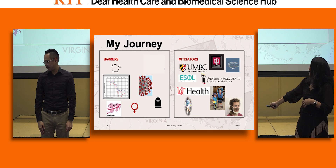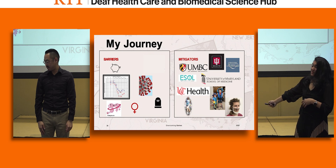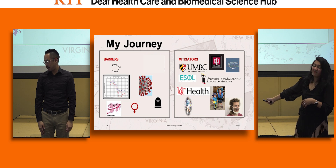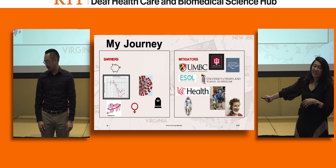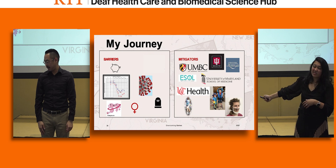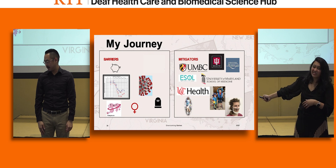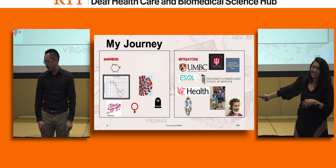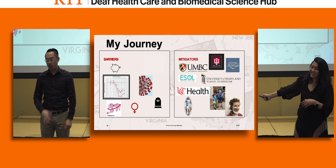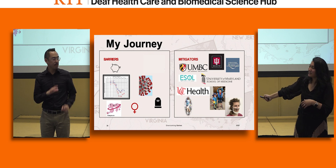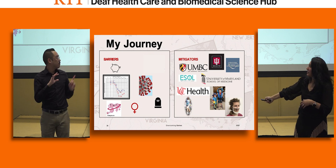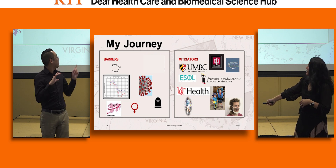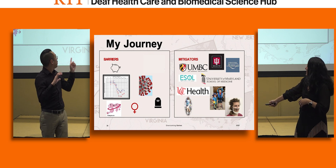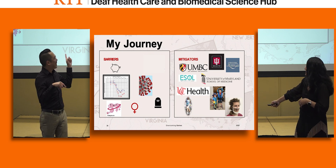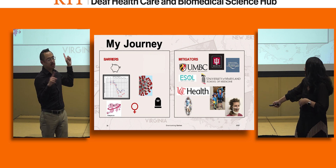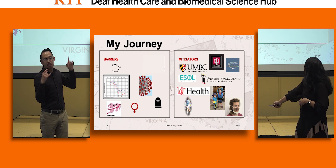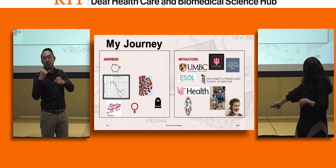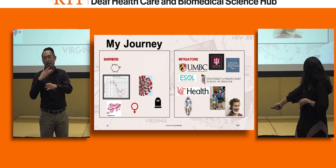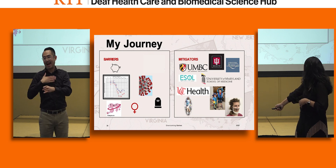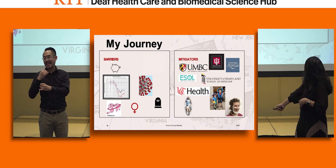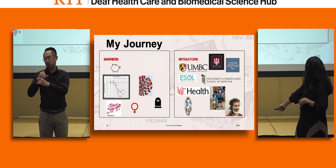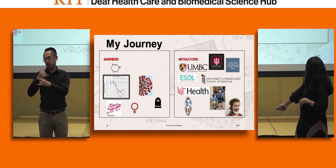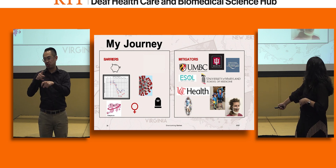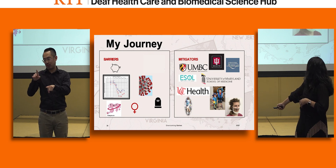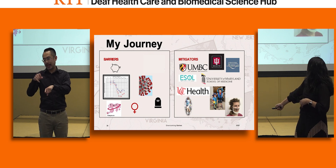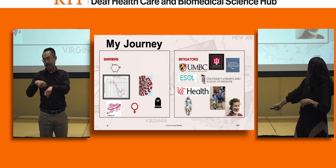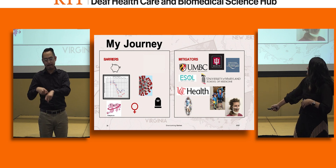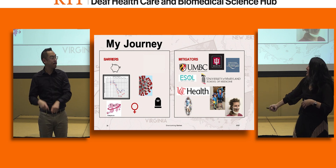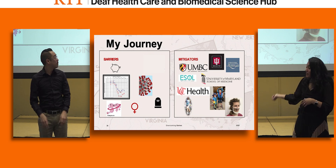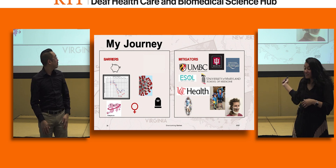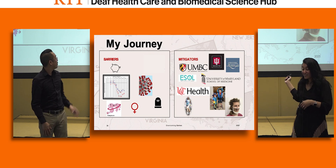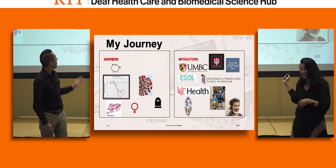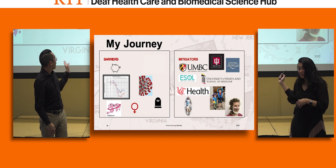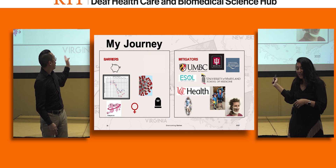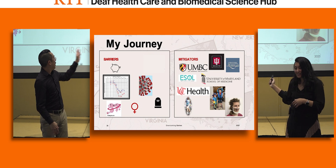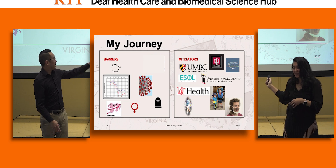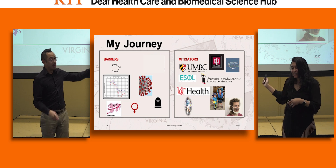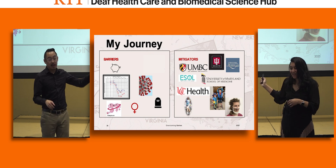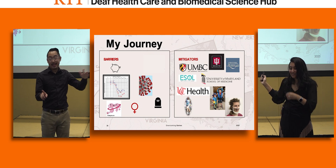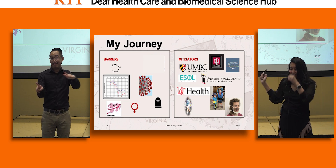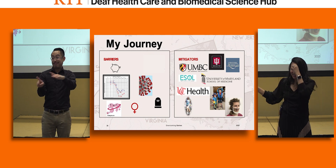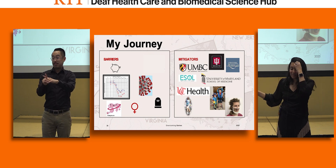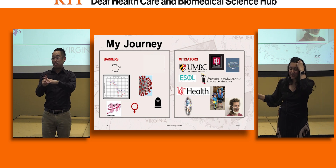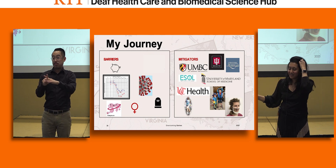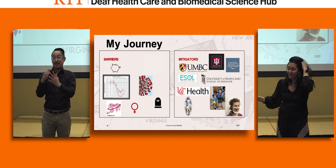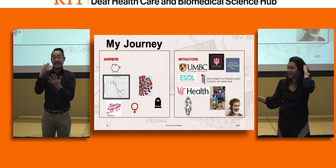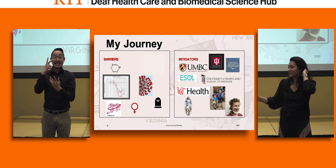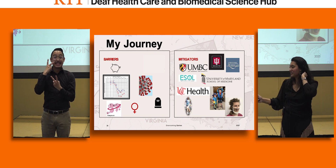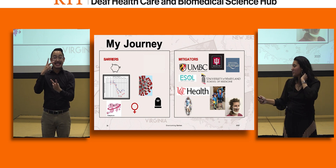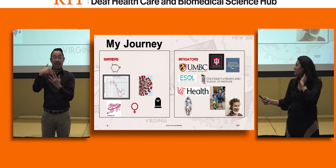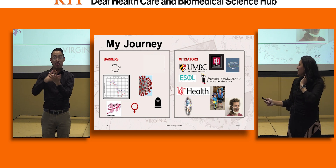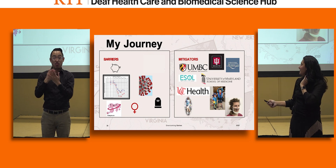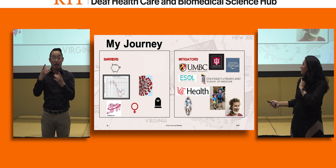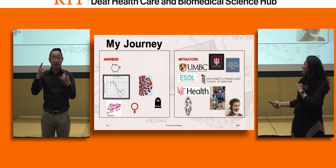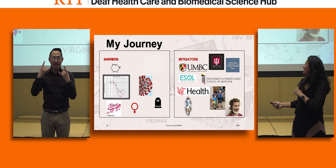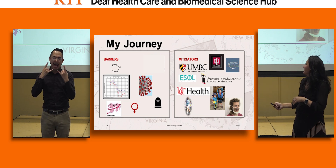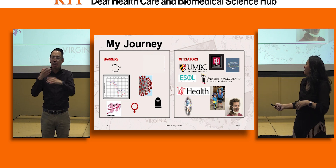So, that was the system at that... But clear masks came around, and that made life a little bit better.